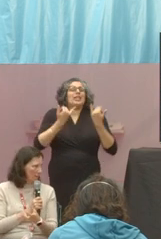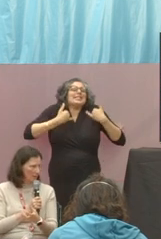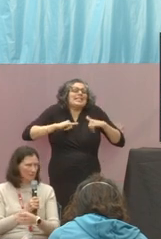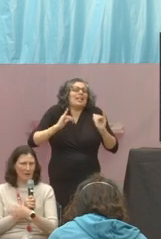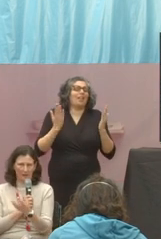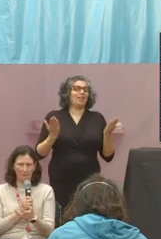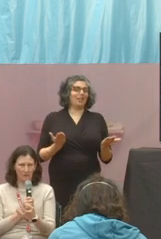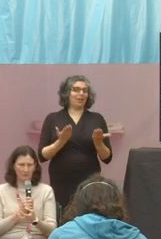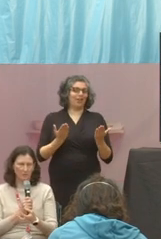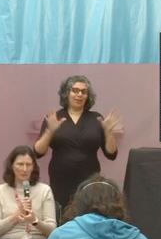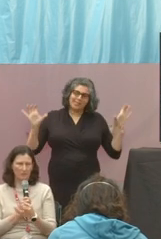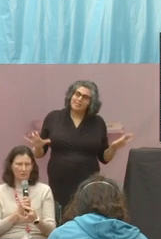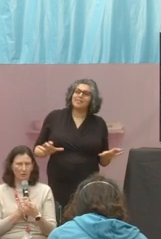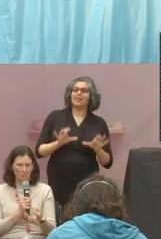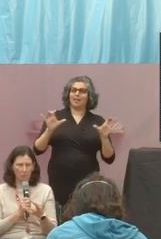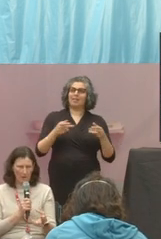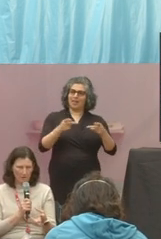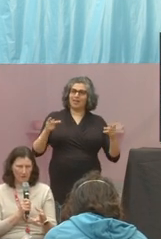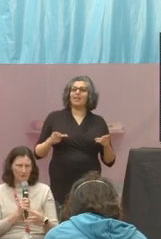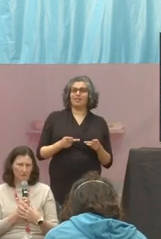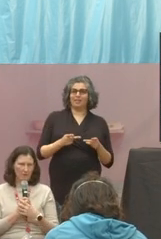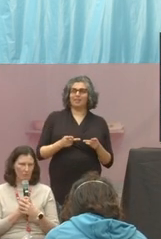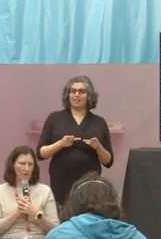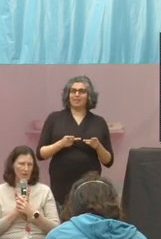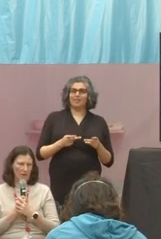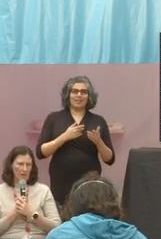space, activating space in a new way. So I